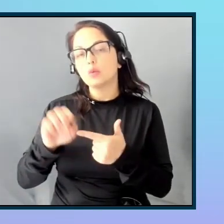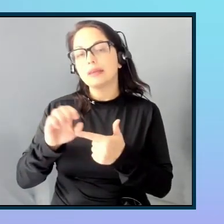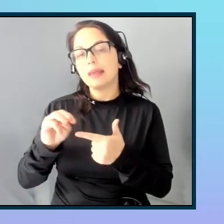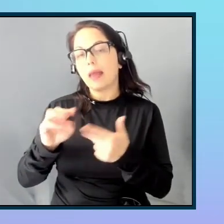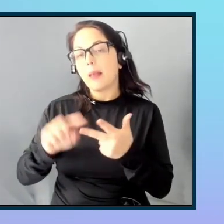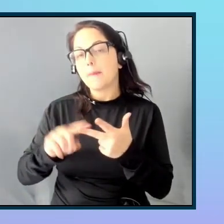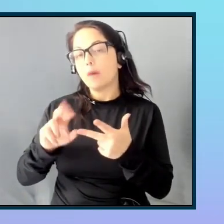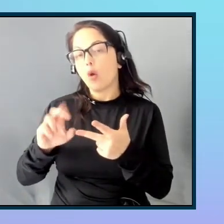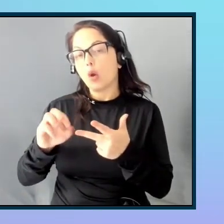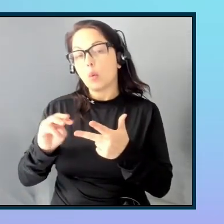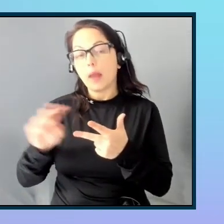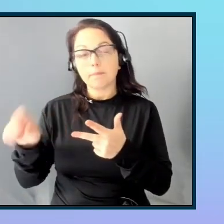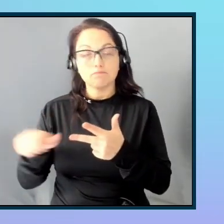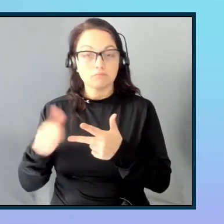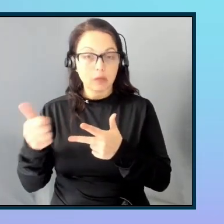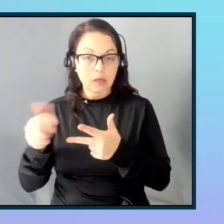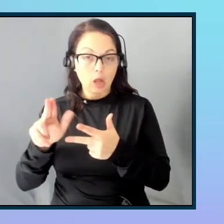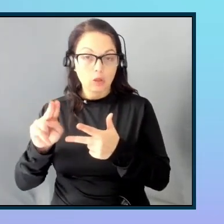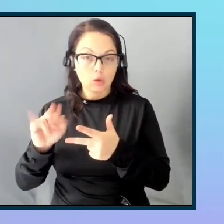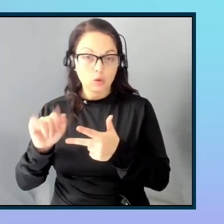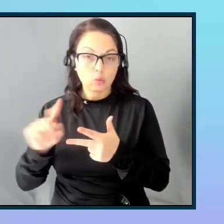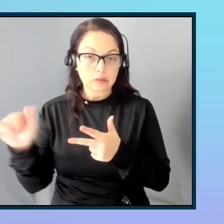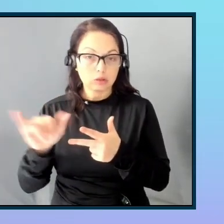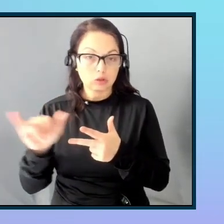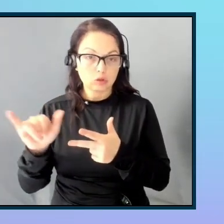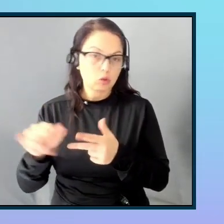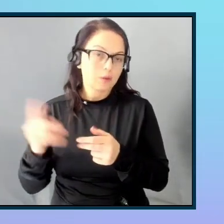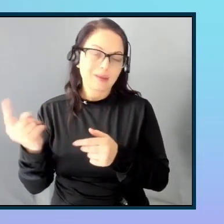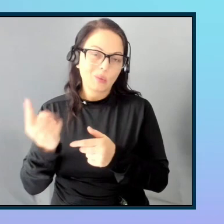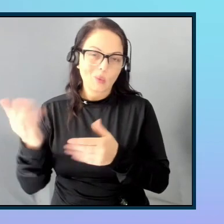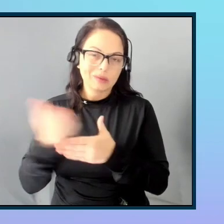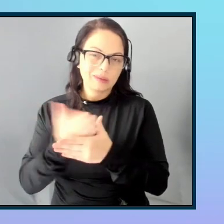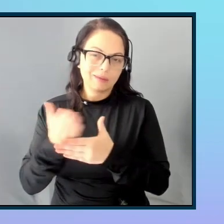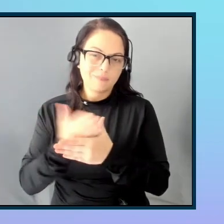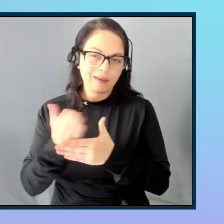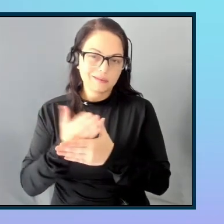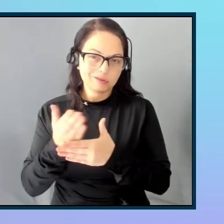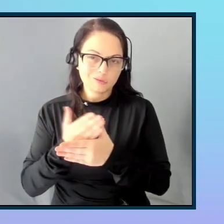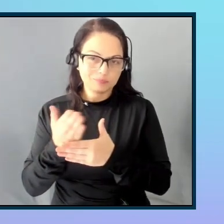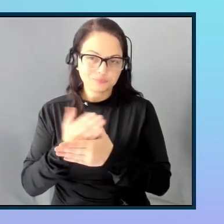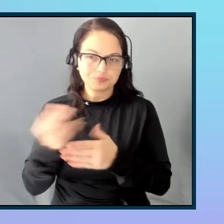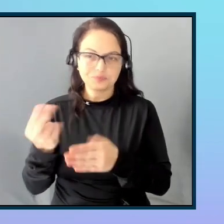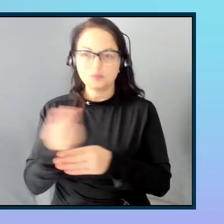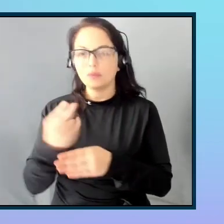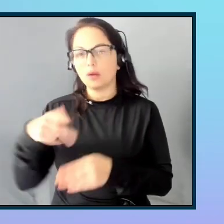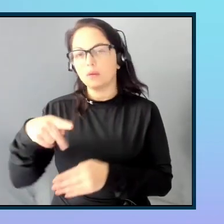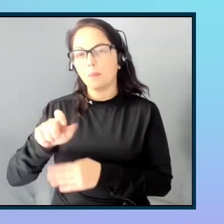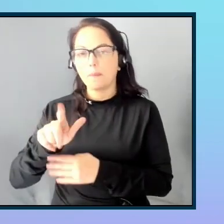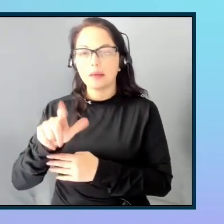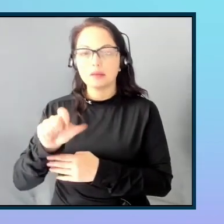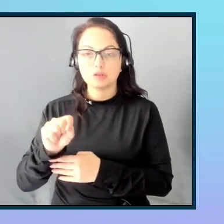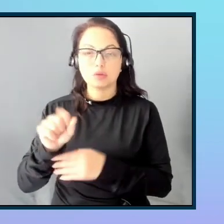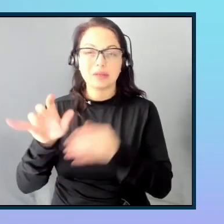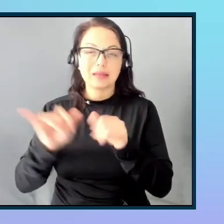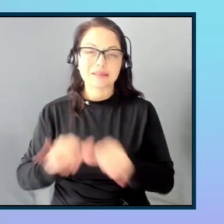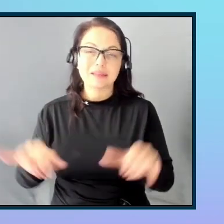That's not a problem. They're just measured in CSS pixels as that standard unit across web content.